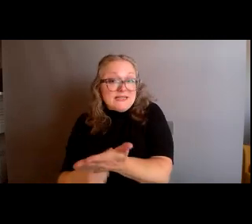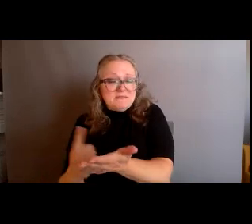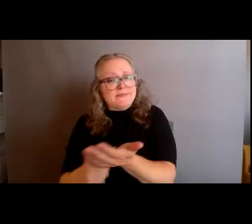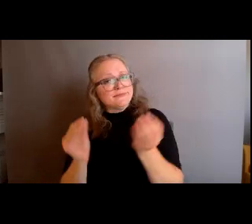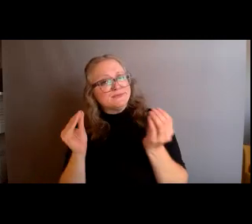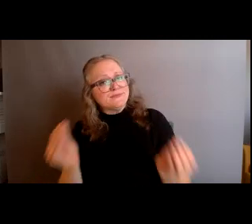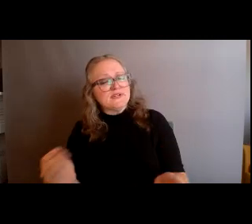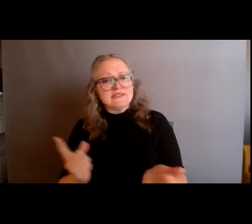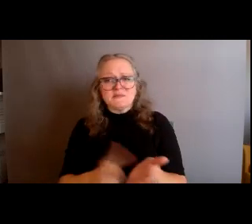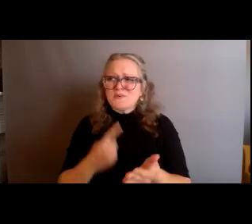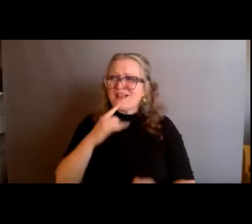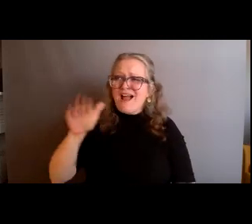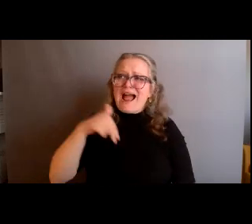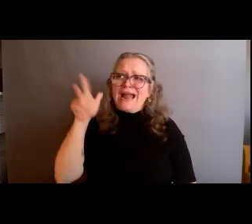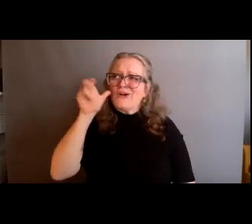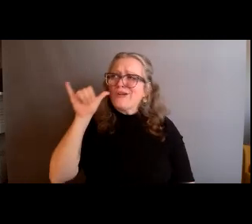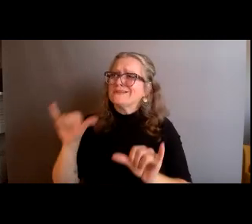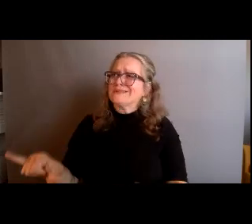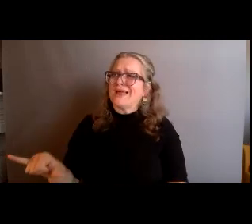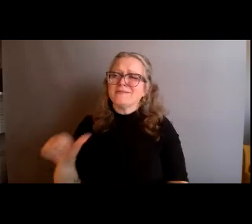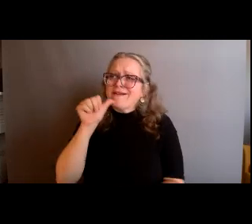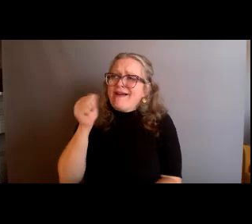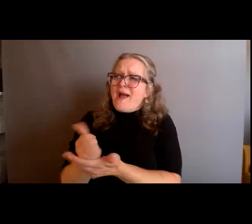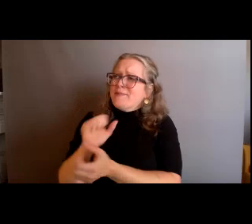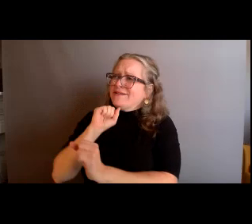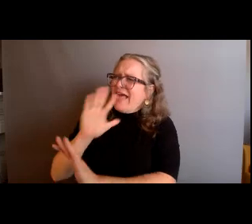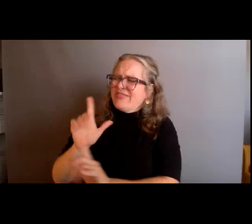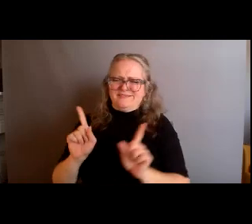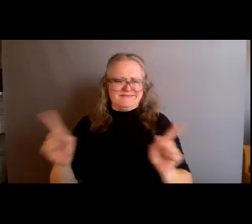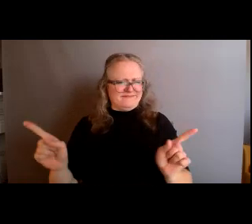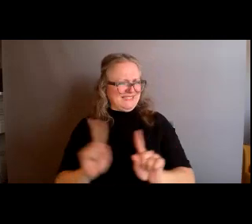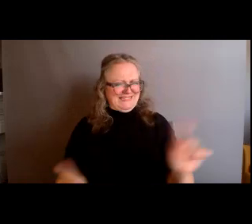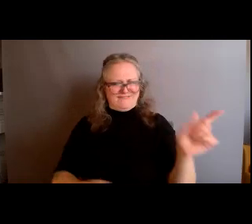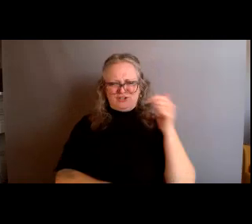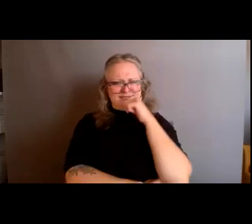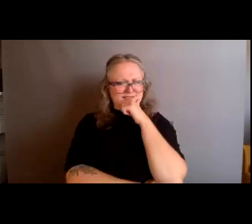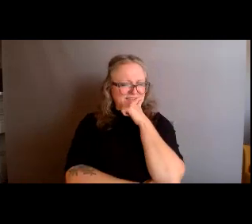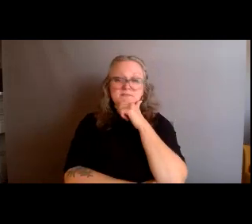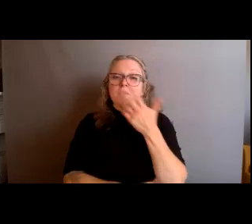I still hear the same, but we always try to get somebody who's got tinnitus at least